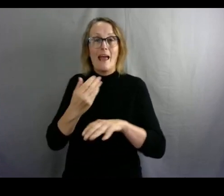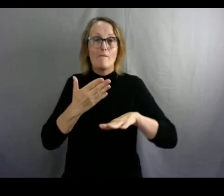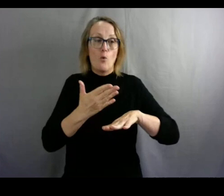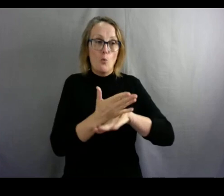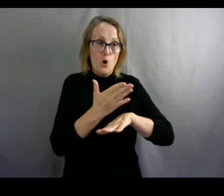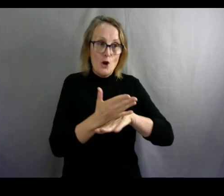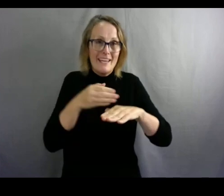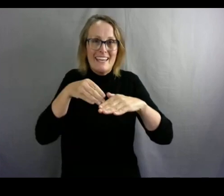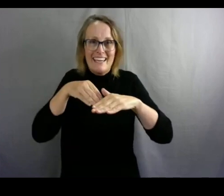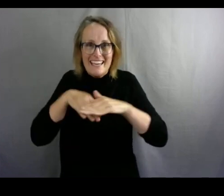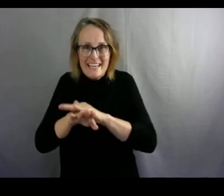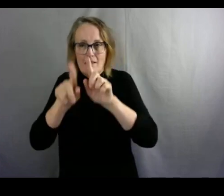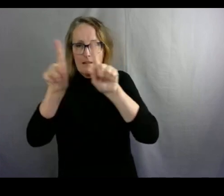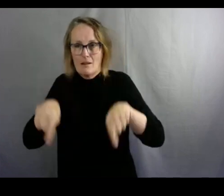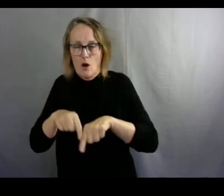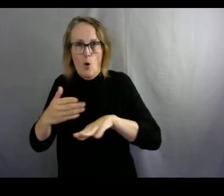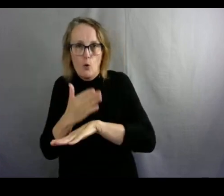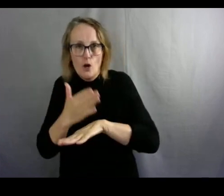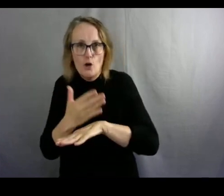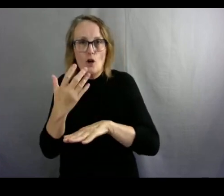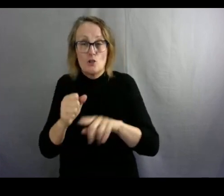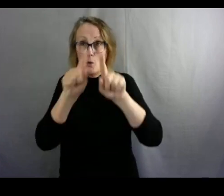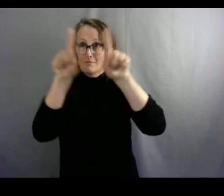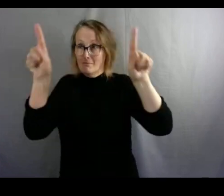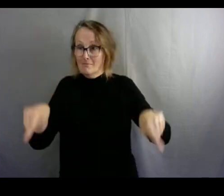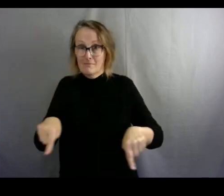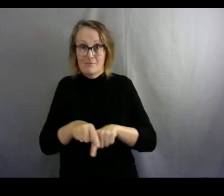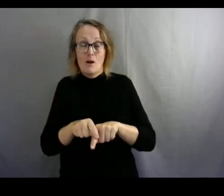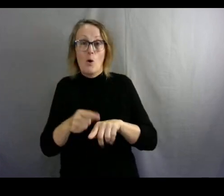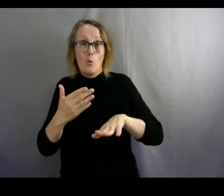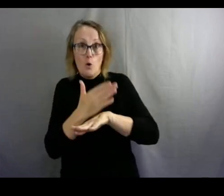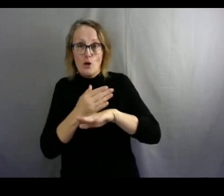one of his ceramics, there is always something else,